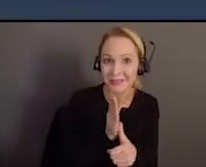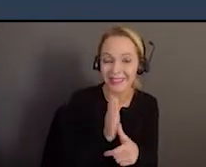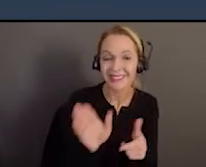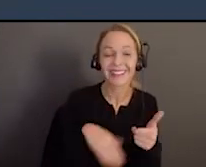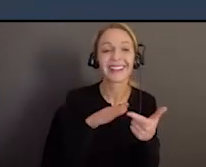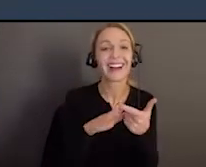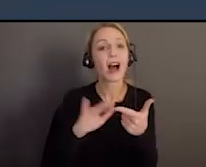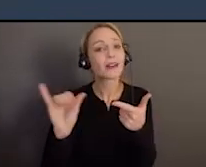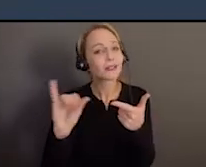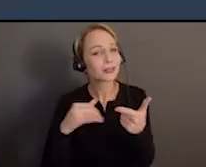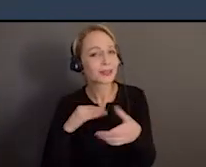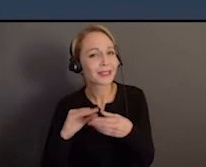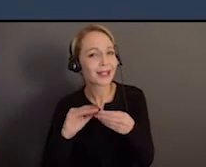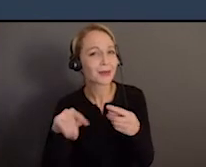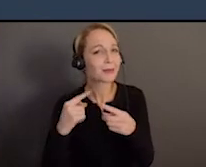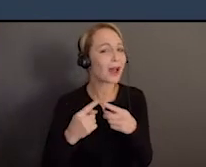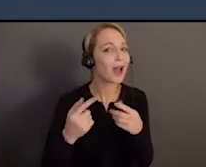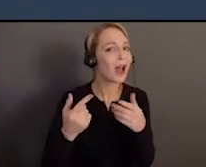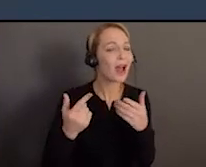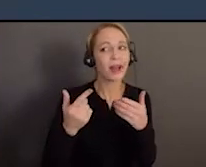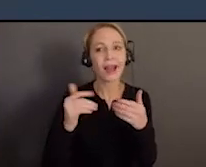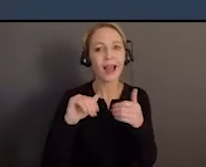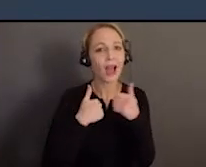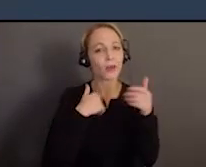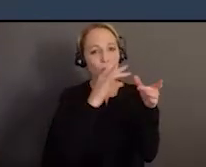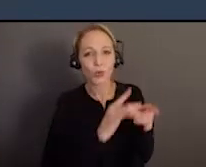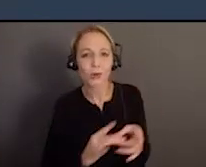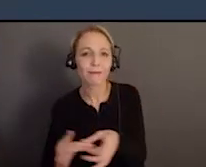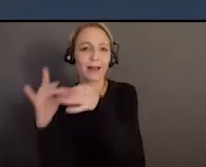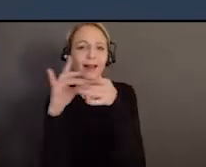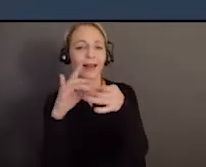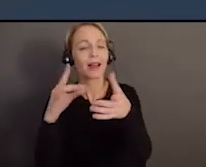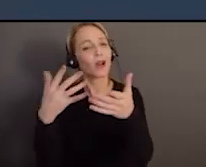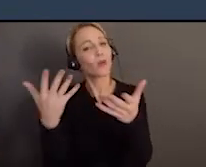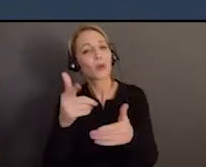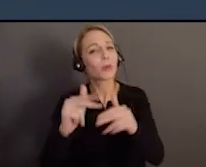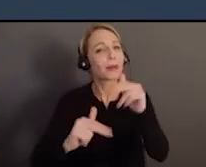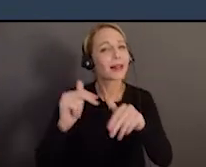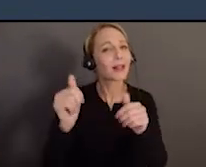AND TALKED ABOUT UNIFYING WHAT YOU BUILD WITH PROJECTS.